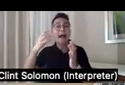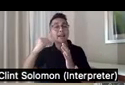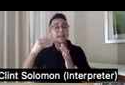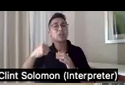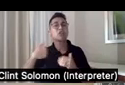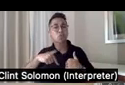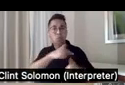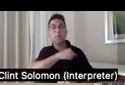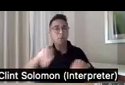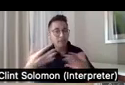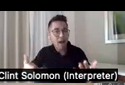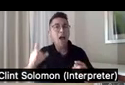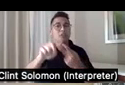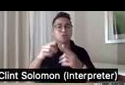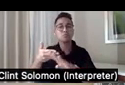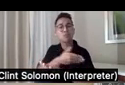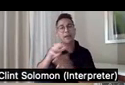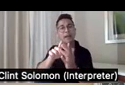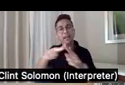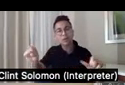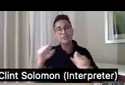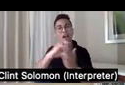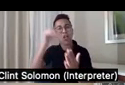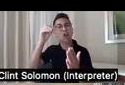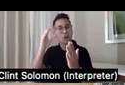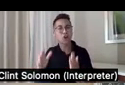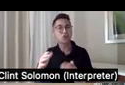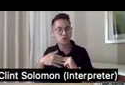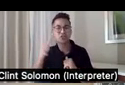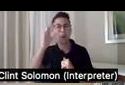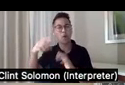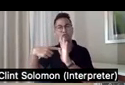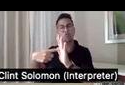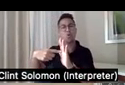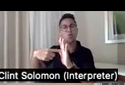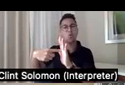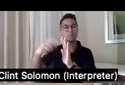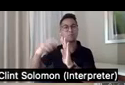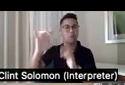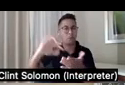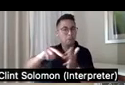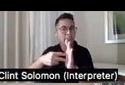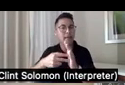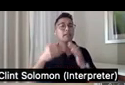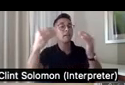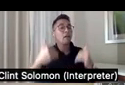learners and i'll touch base on that through an example later we also build book handling skills